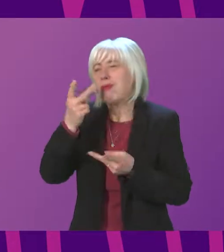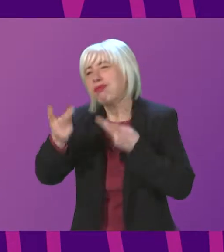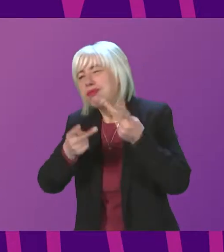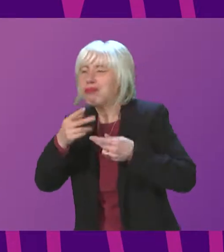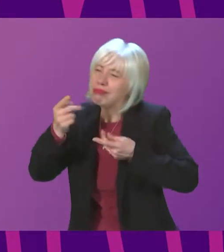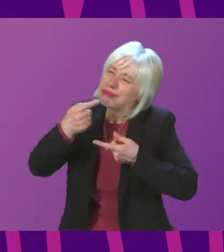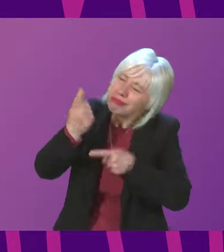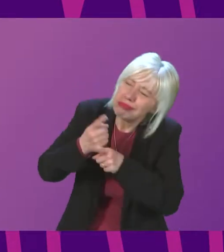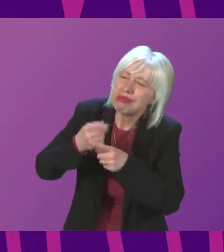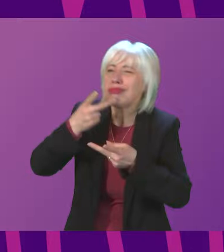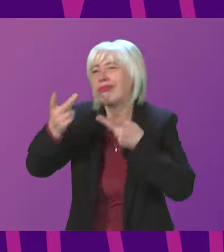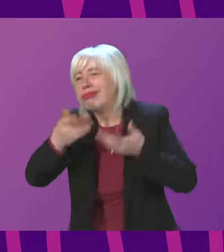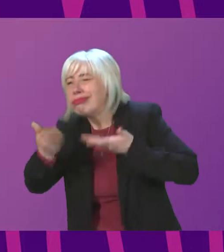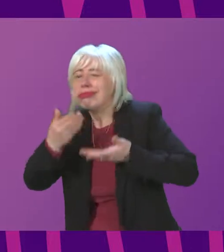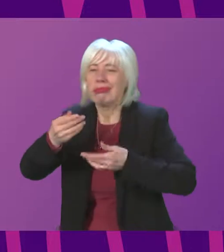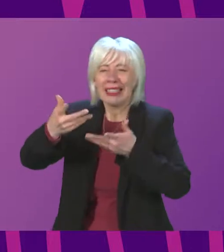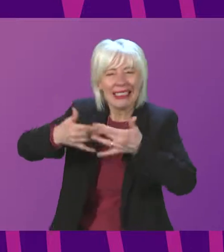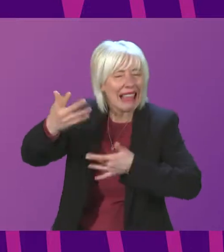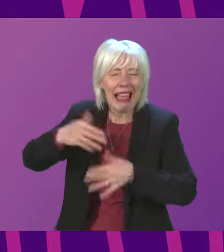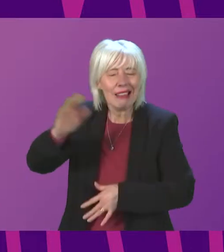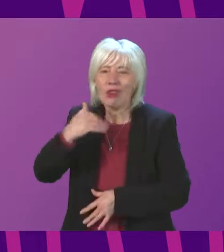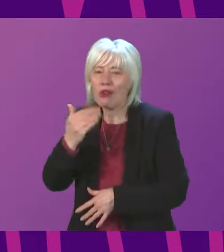When will the First Minister wake up to the reality that is facing too many Scots?